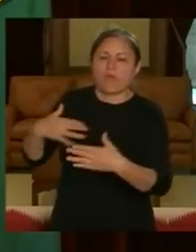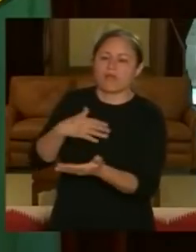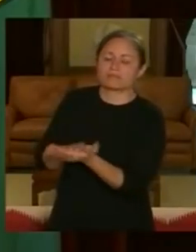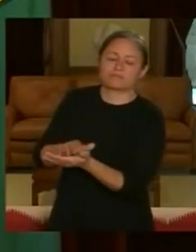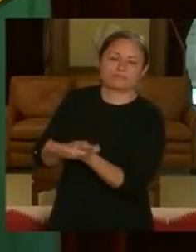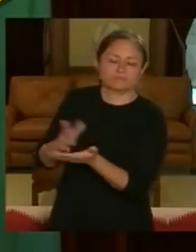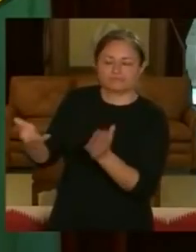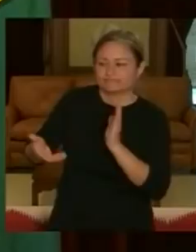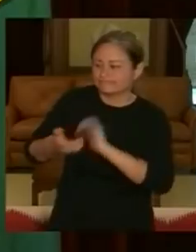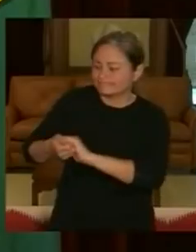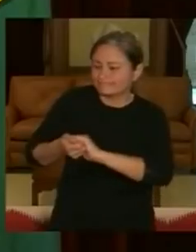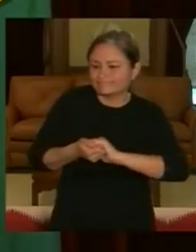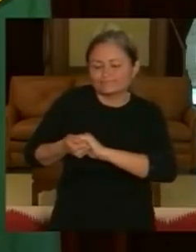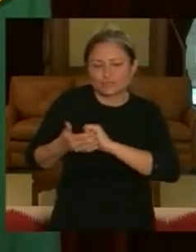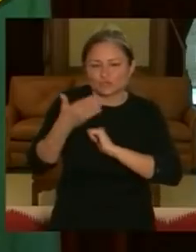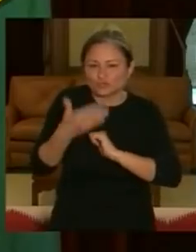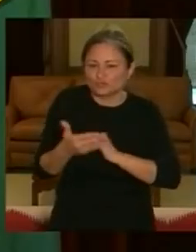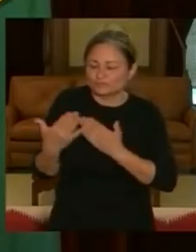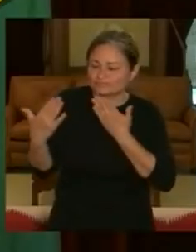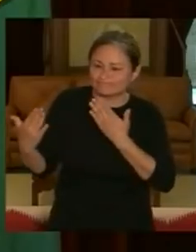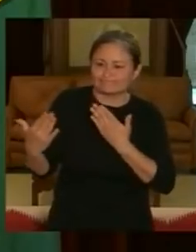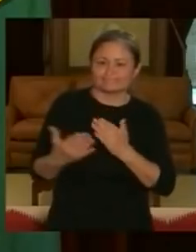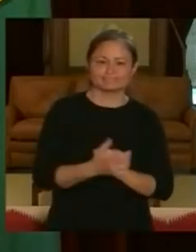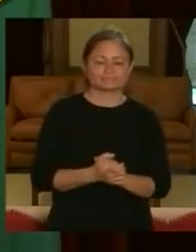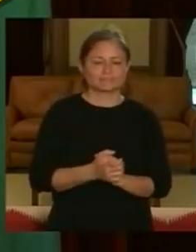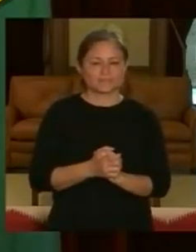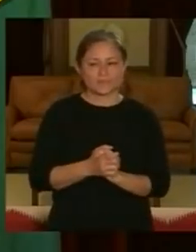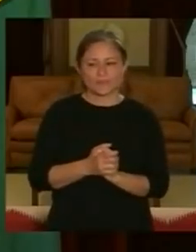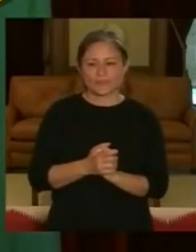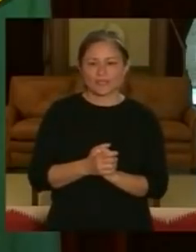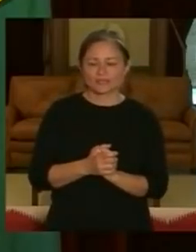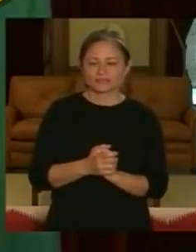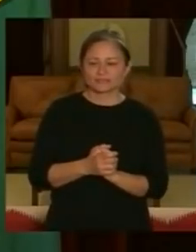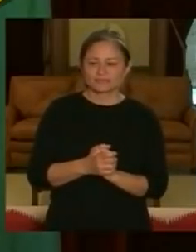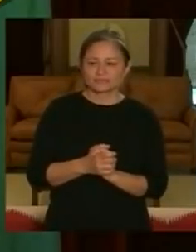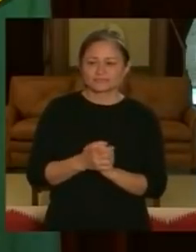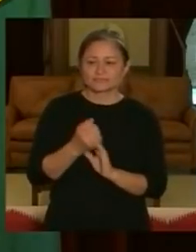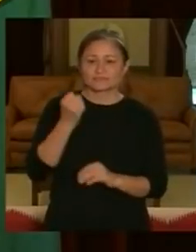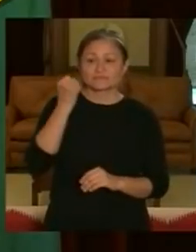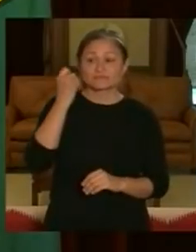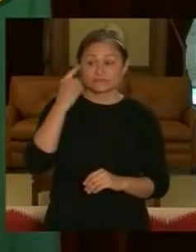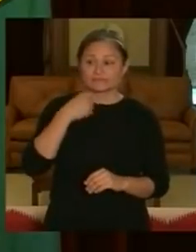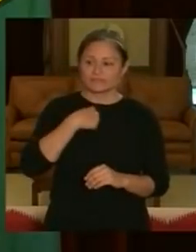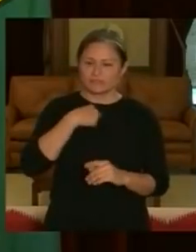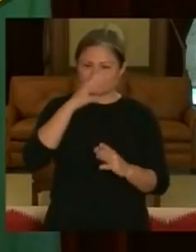IMPLEMENTED SIMILAR MEASURES, AND OTHER IMPORTANT STEPS.